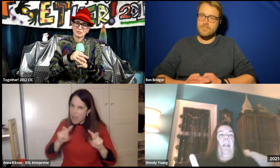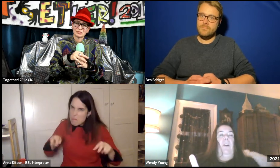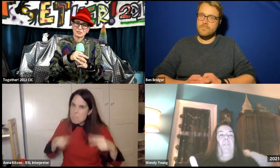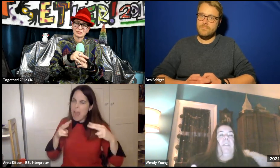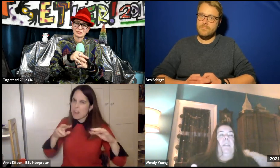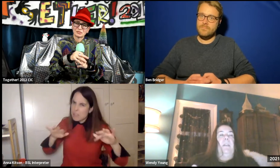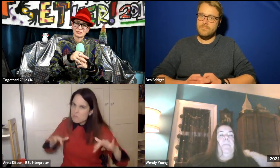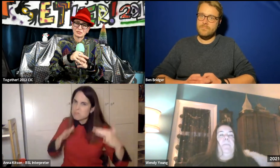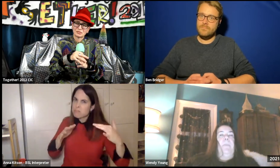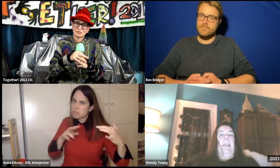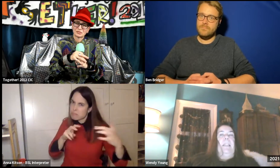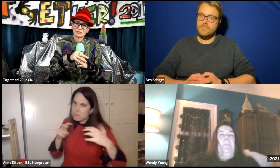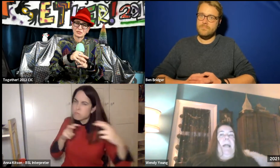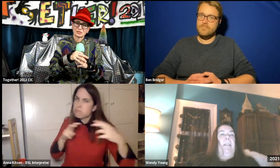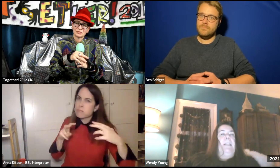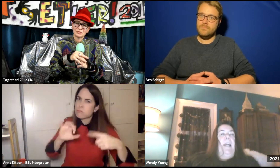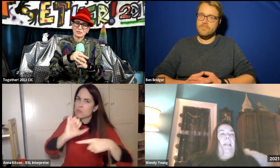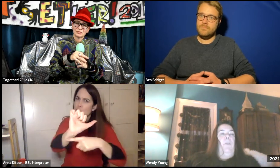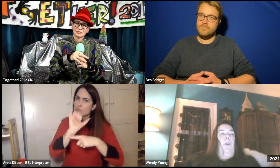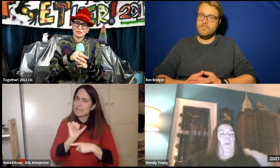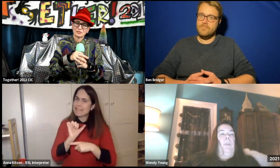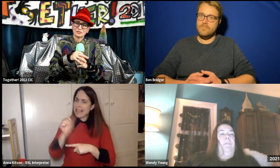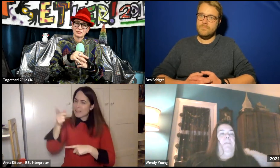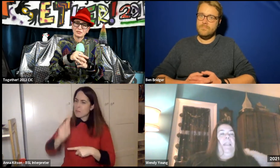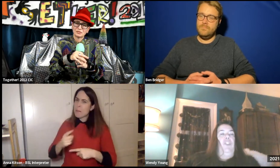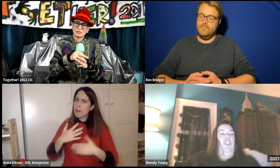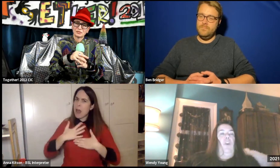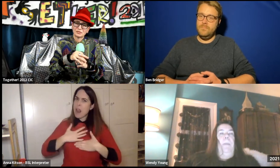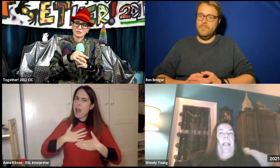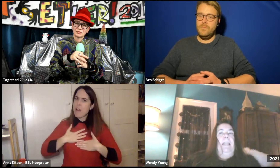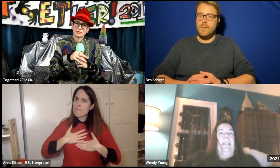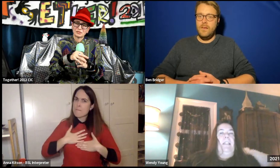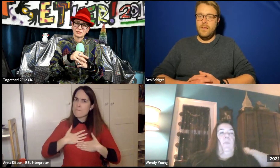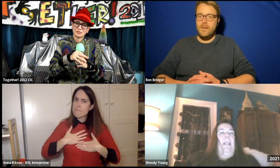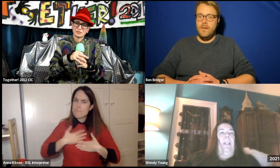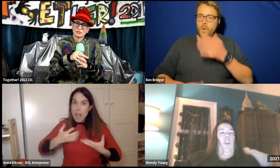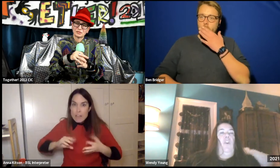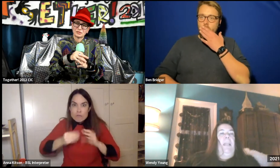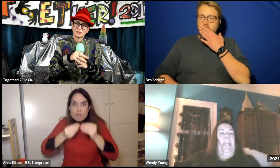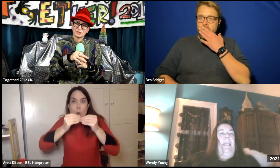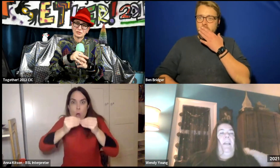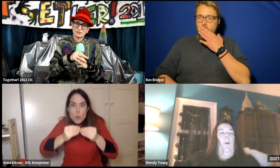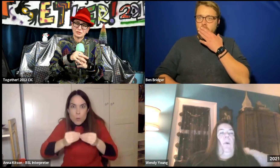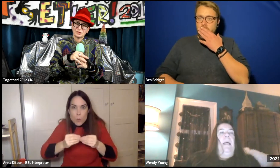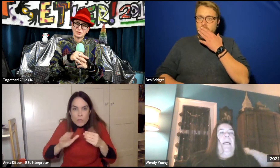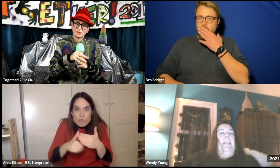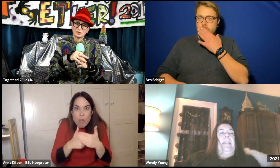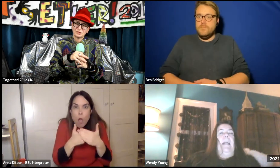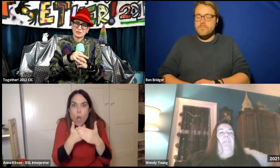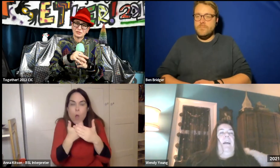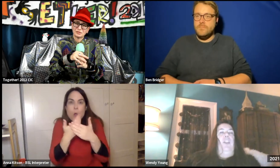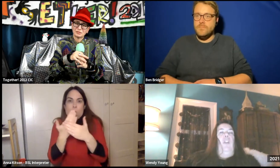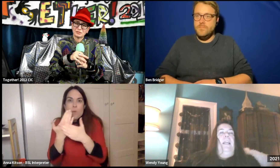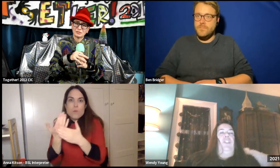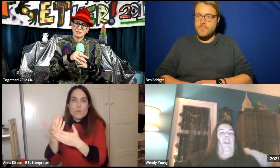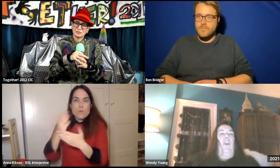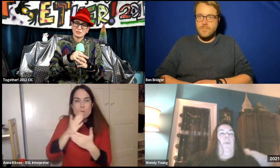loves. Spelt I grow to swell your bellies, swell your ego, at your